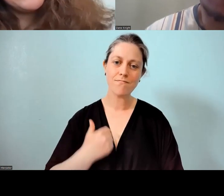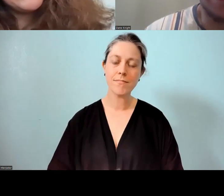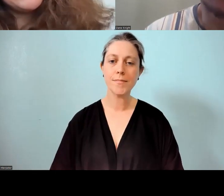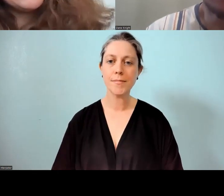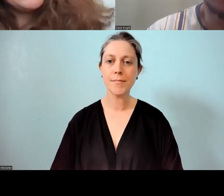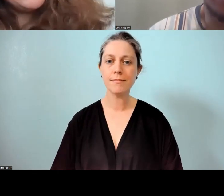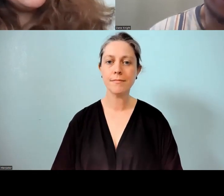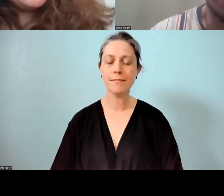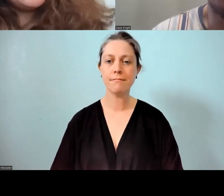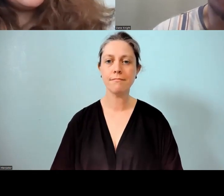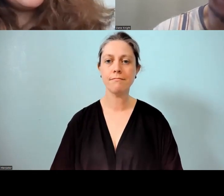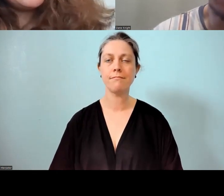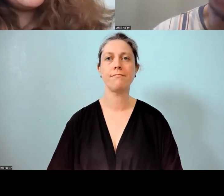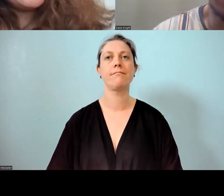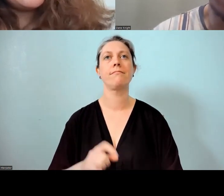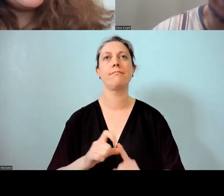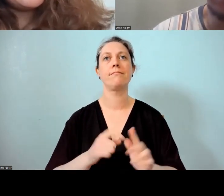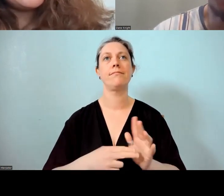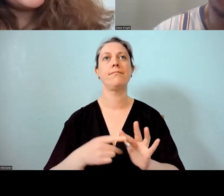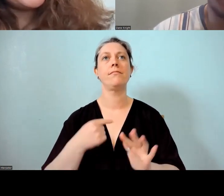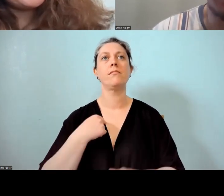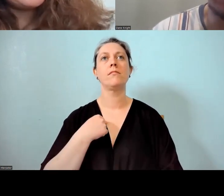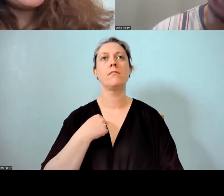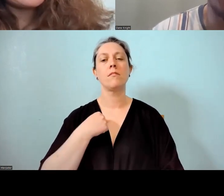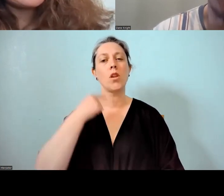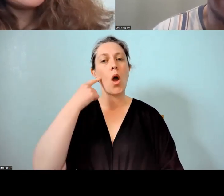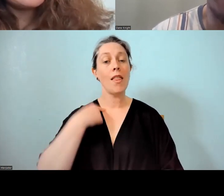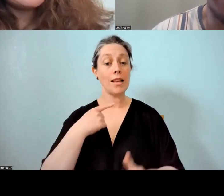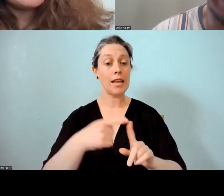Well, I think just the EGL principles in general,